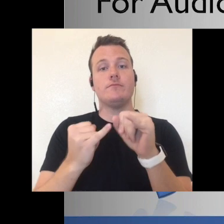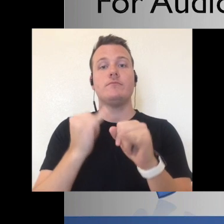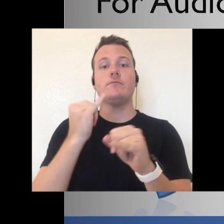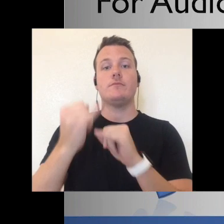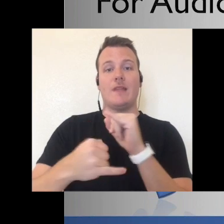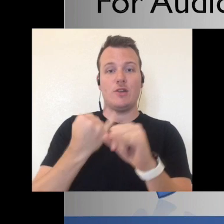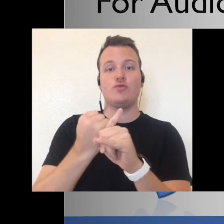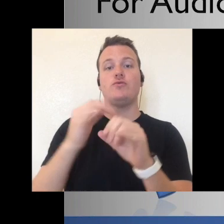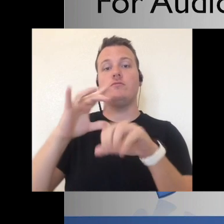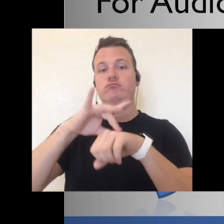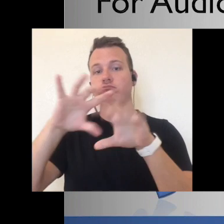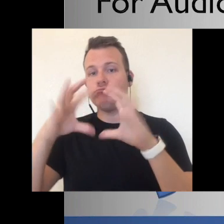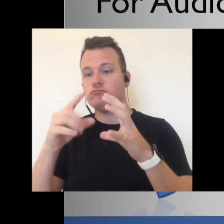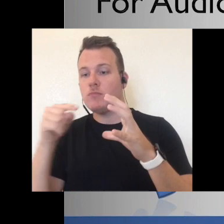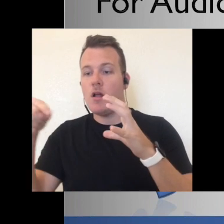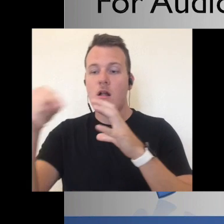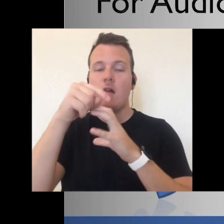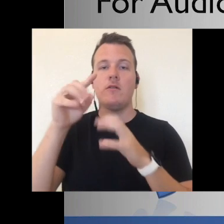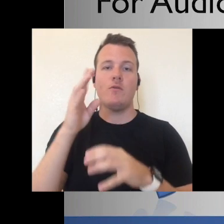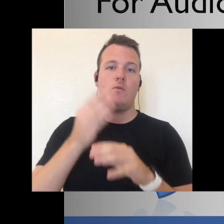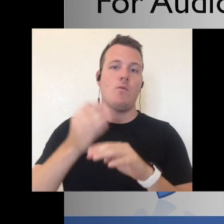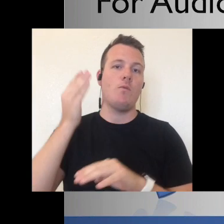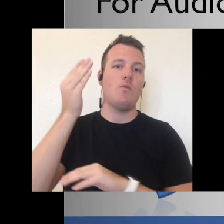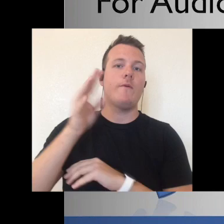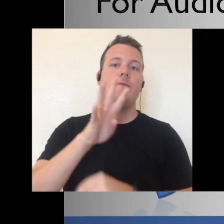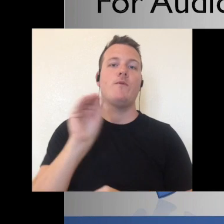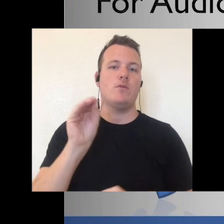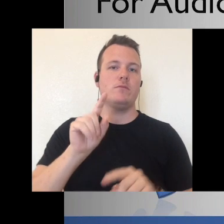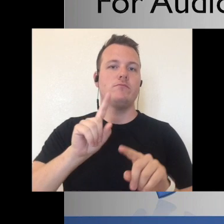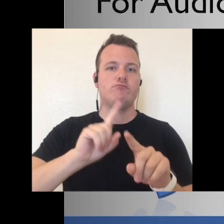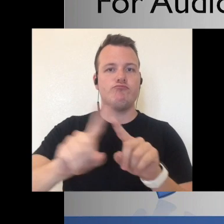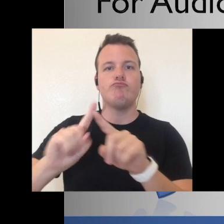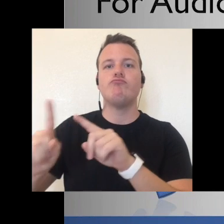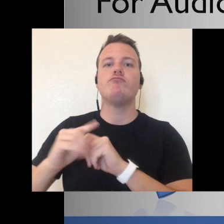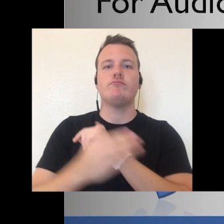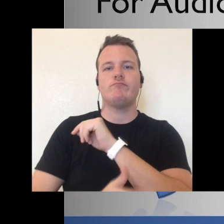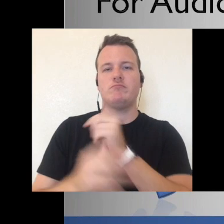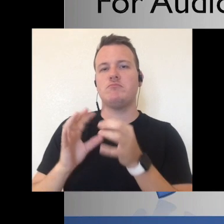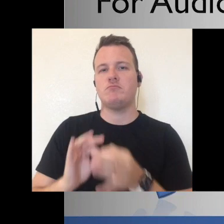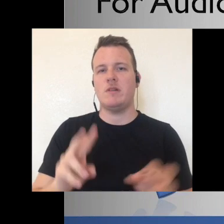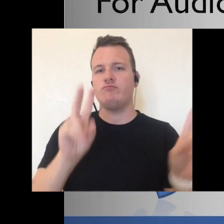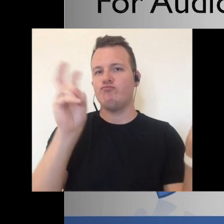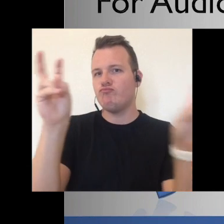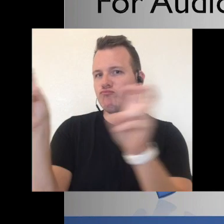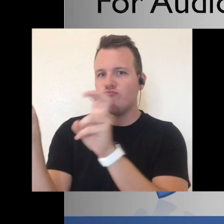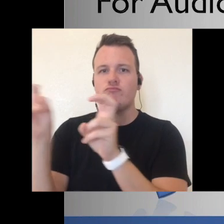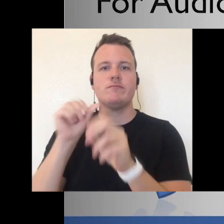in over 40 countries on most aspects of audiology. For 17 years